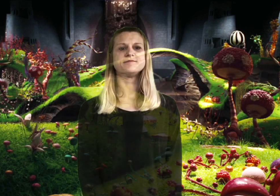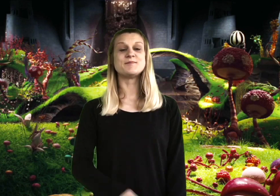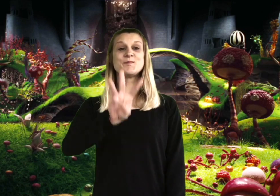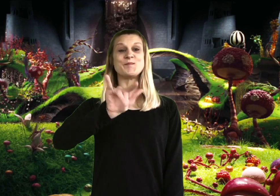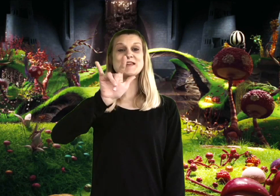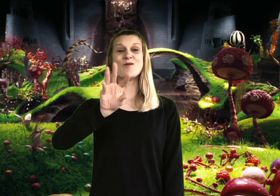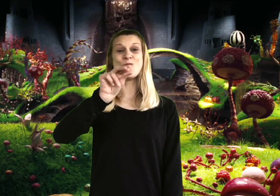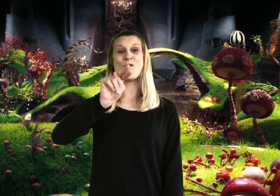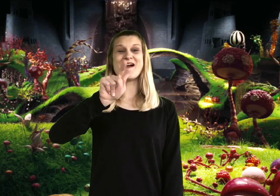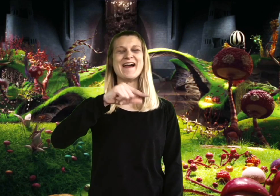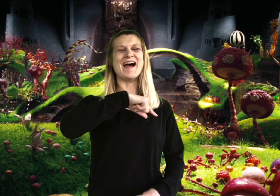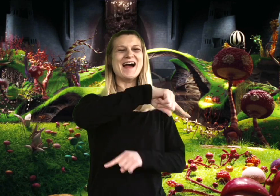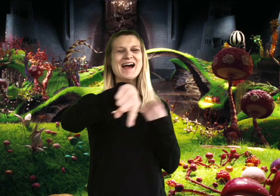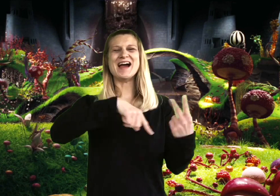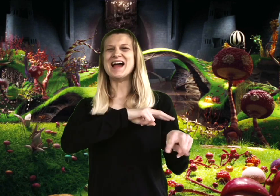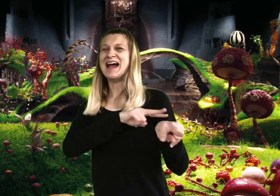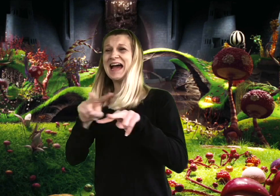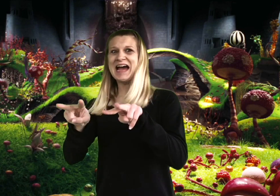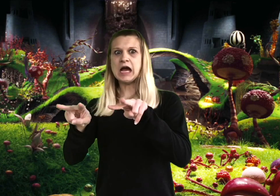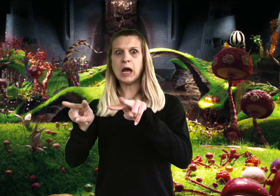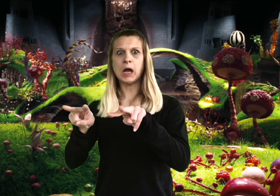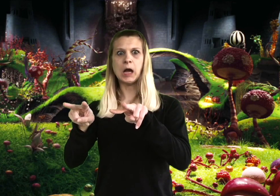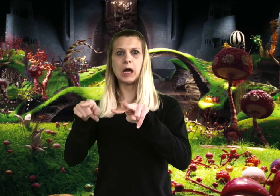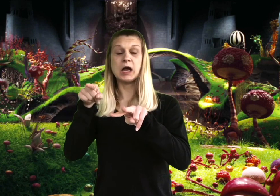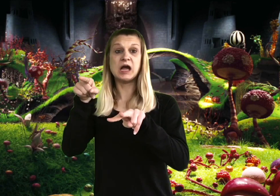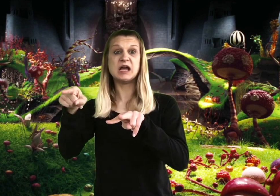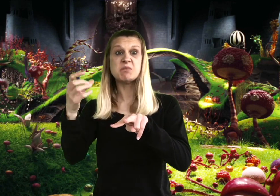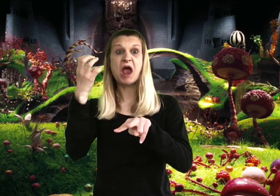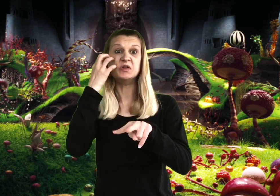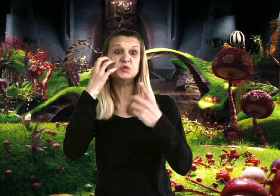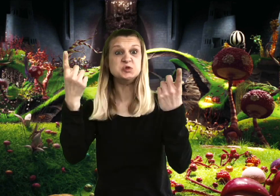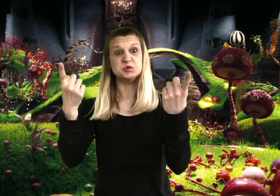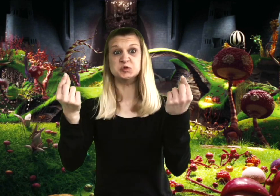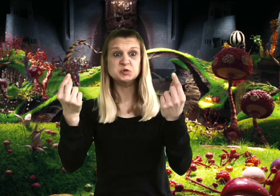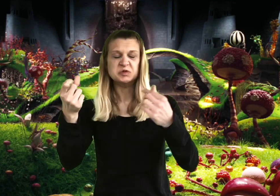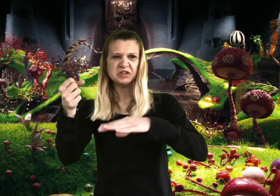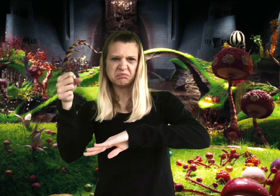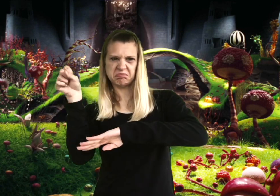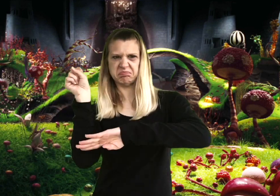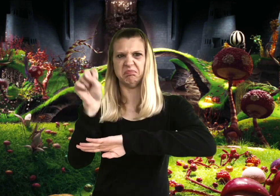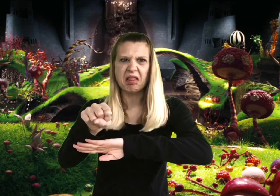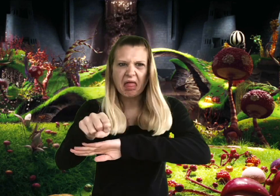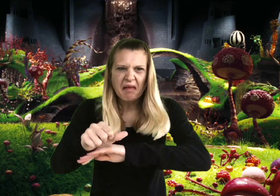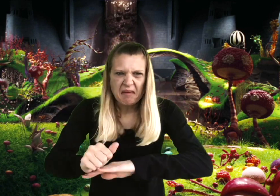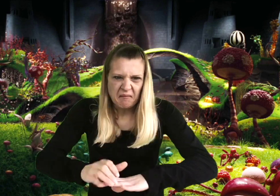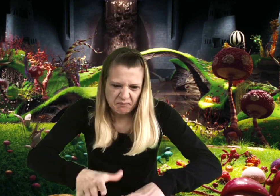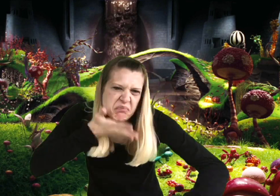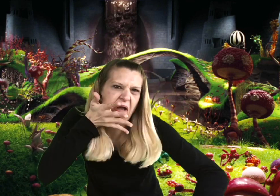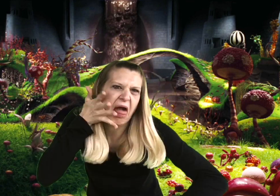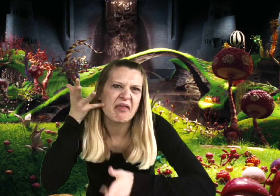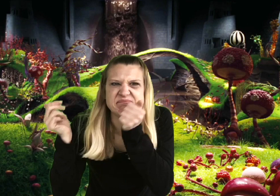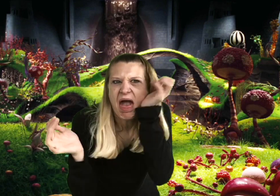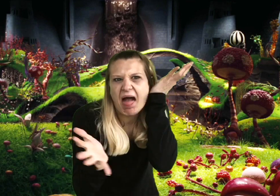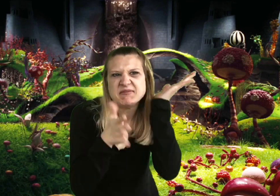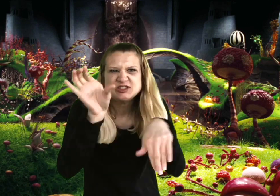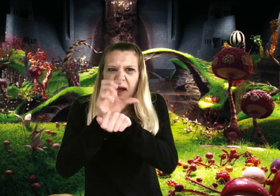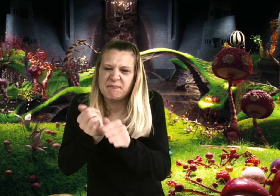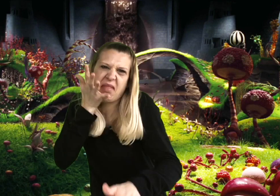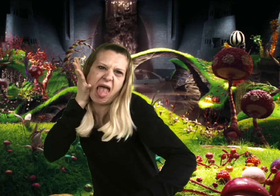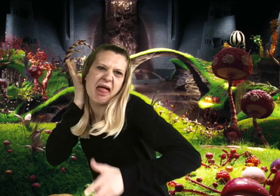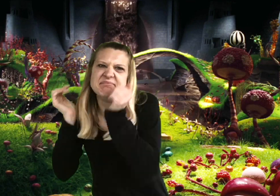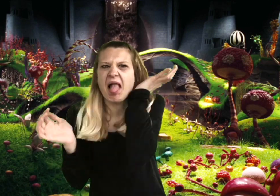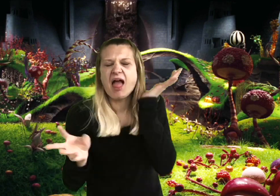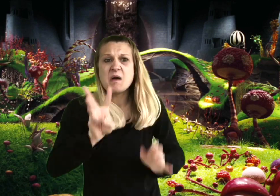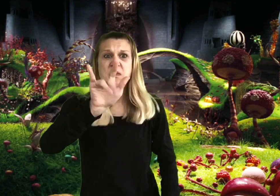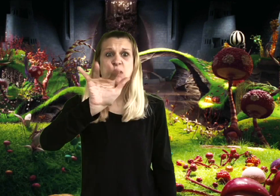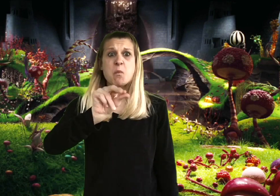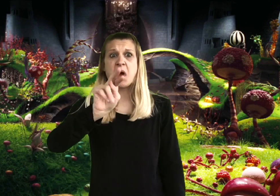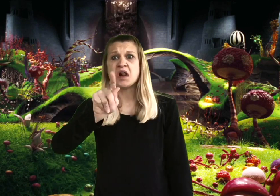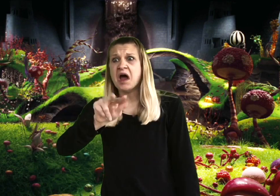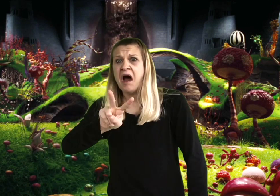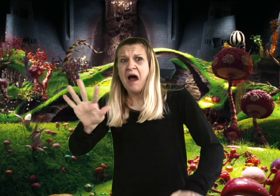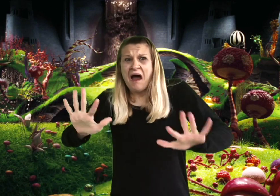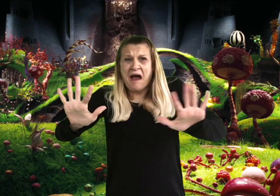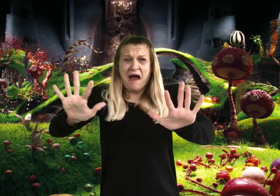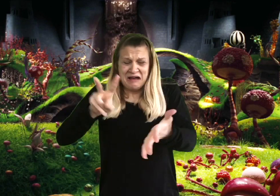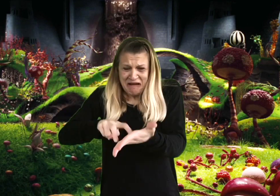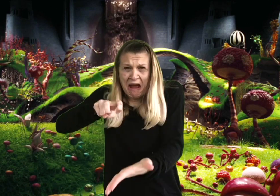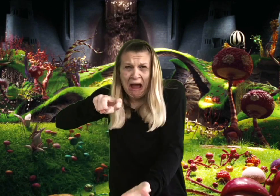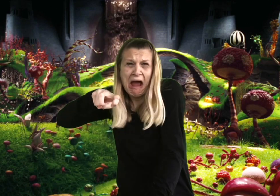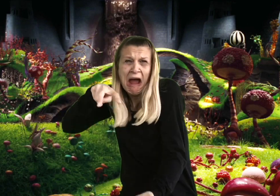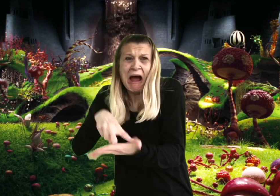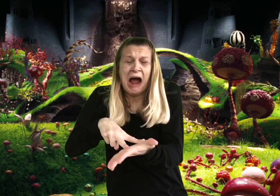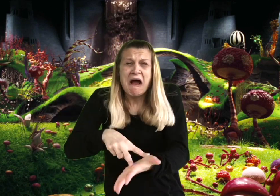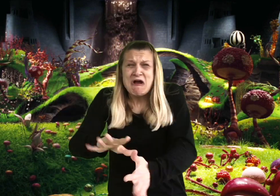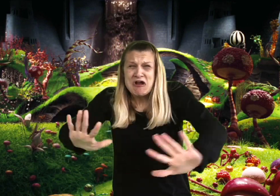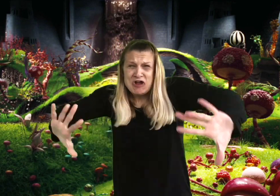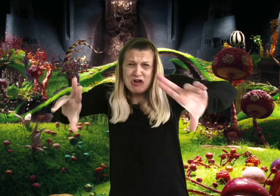When Mr. Wonka turned round and saw what Augustus Gloop was doing, he cried out, "Oh,